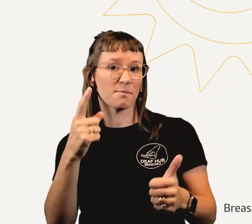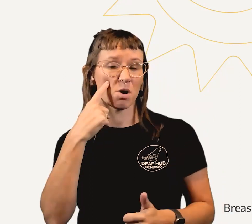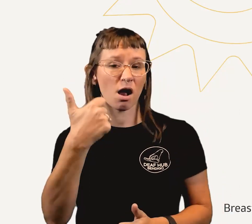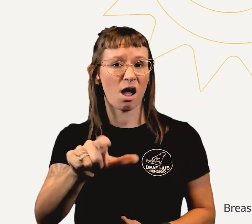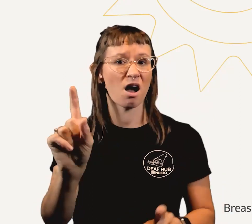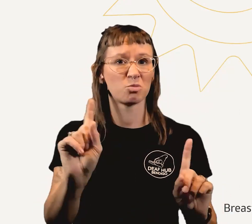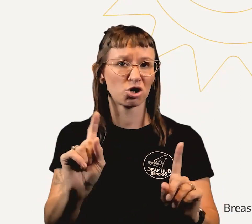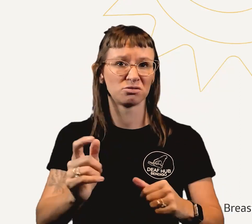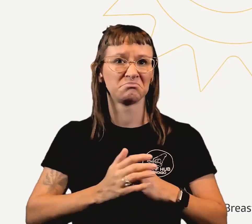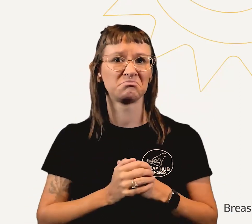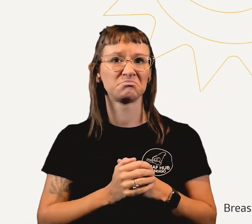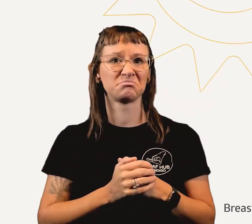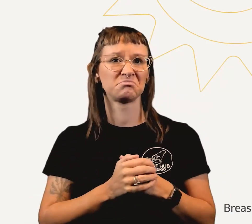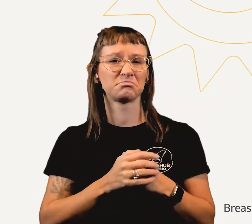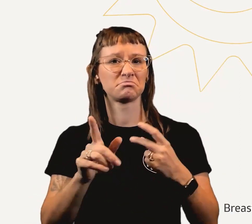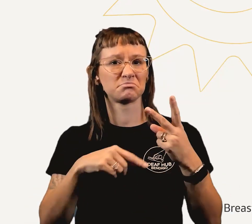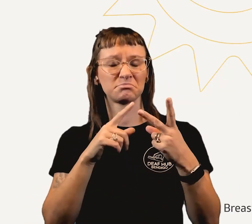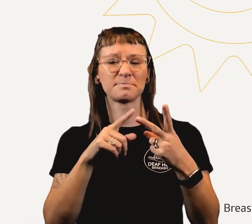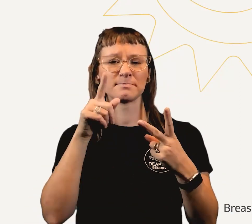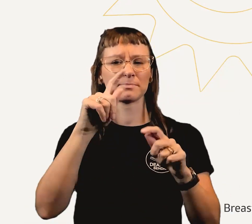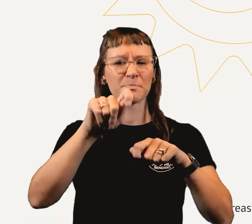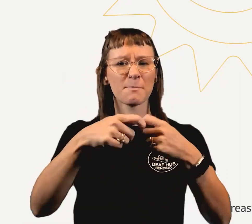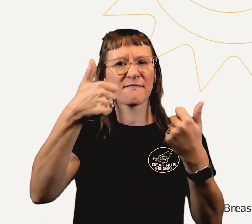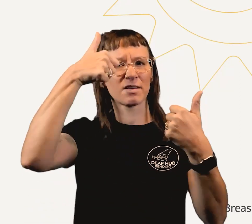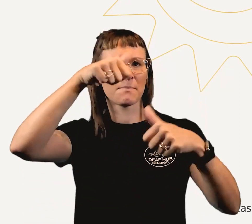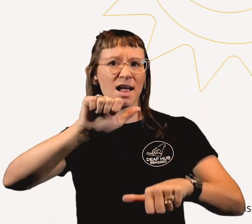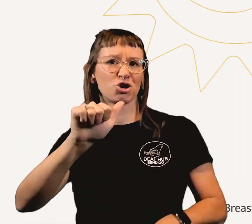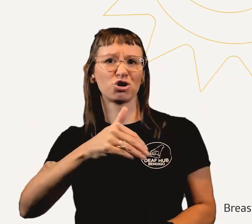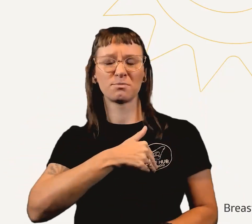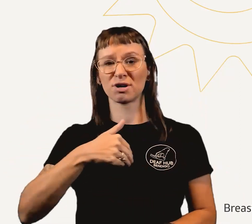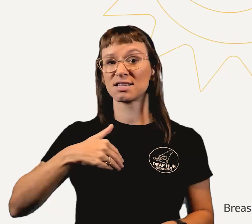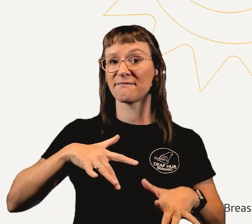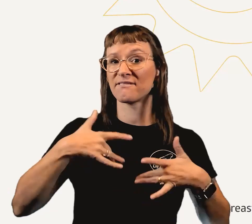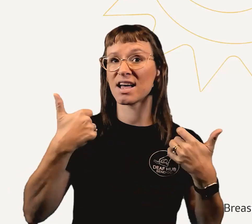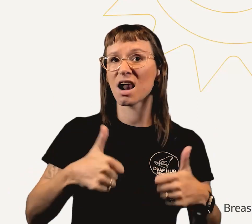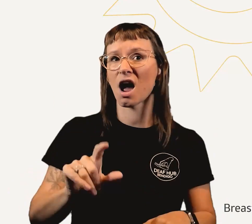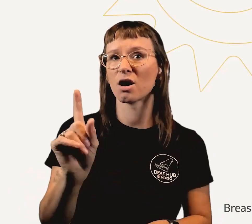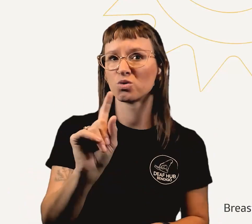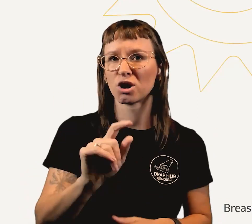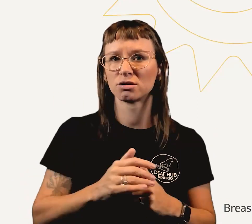breasts. 2- Becoming familiar with the feel of your breasts at different times of the month.